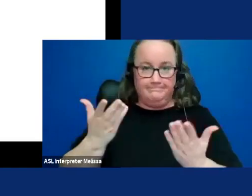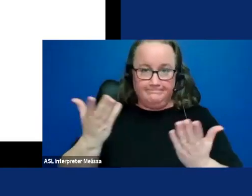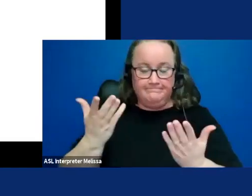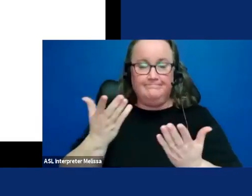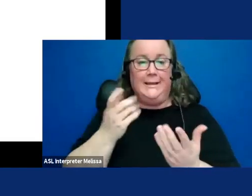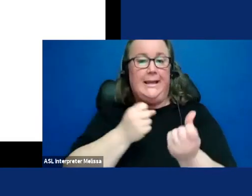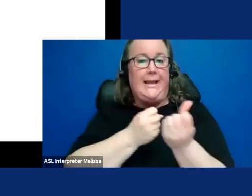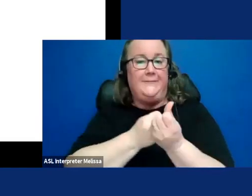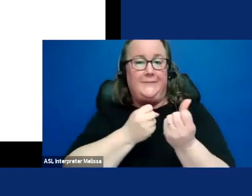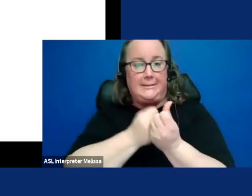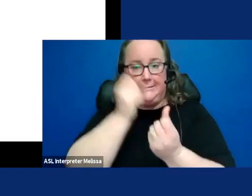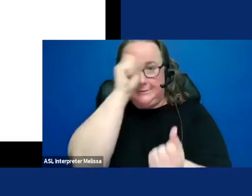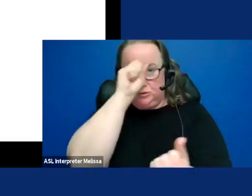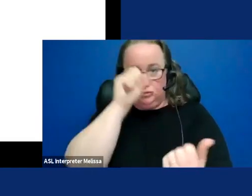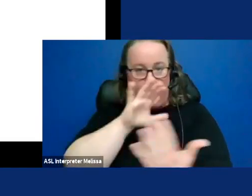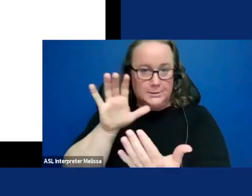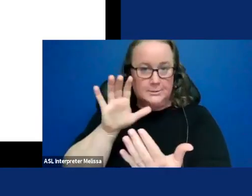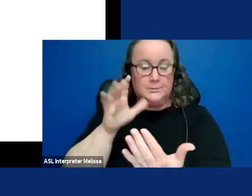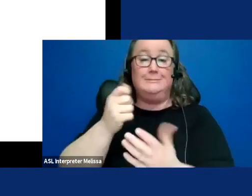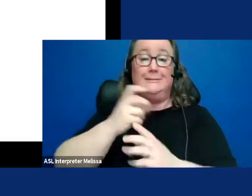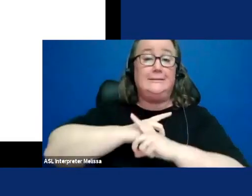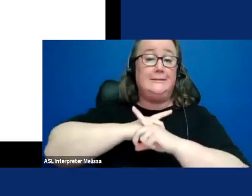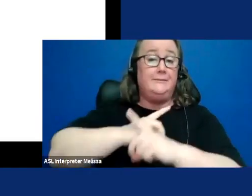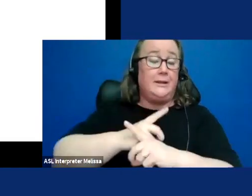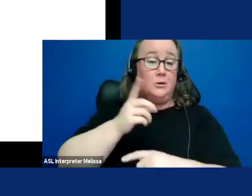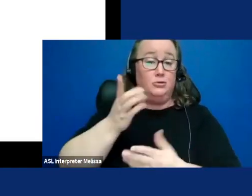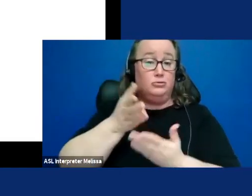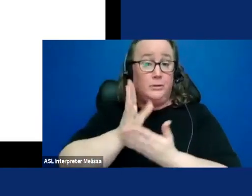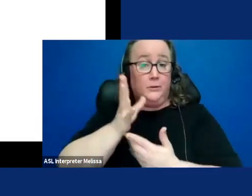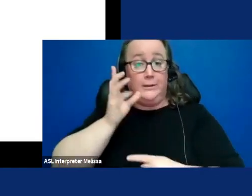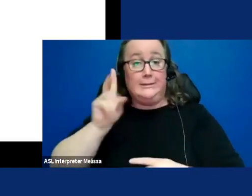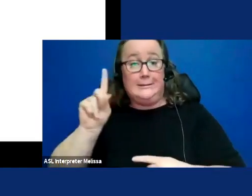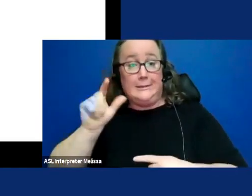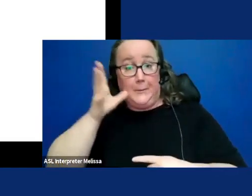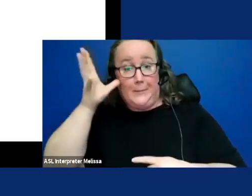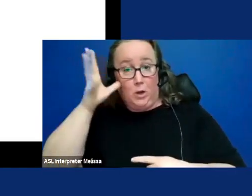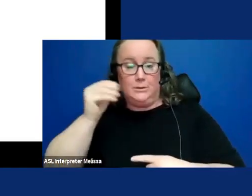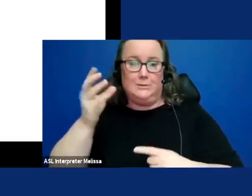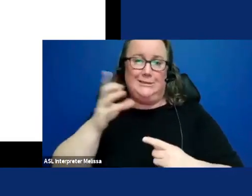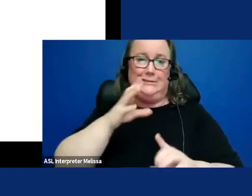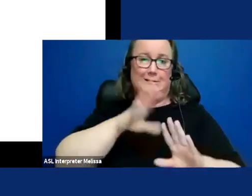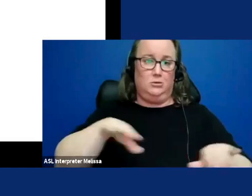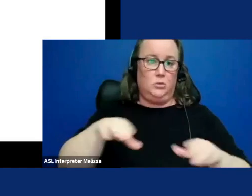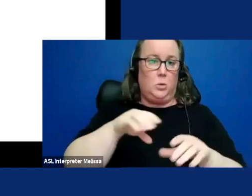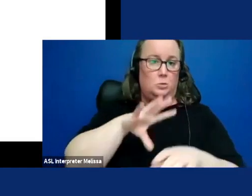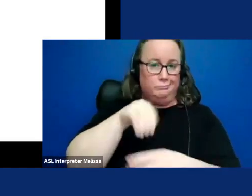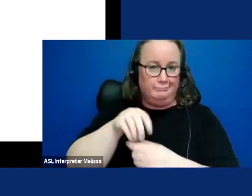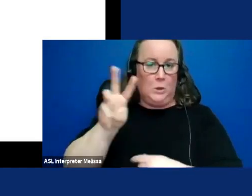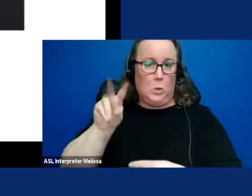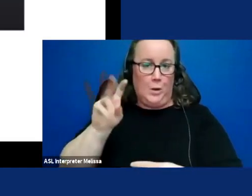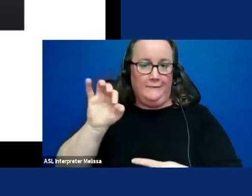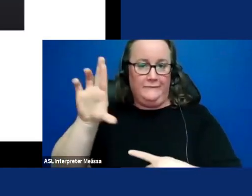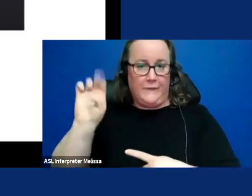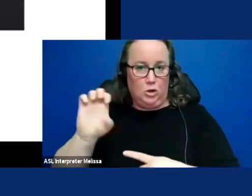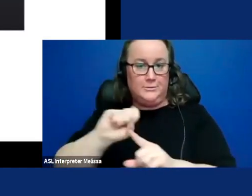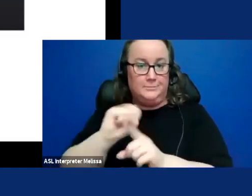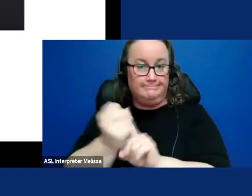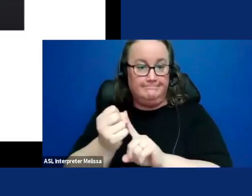for defending the rights of disabled parents in child welfare cases. There will be closed captioning at the bottom of your screen.